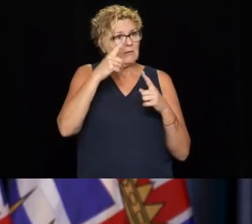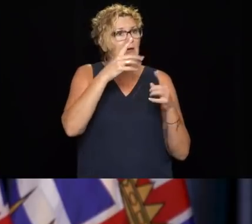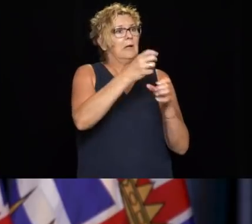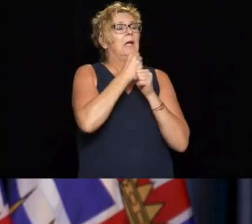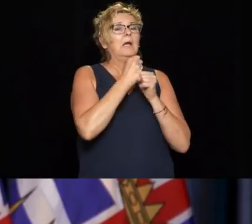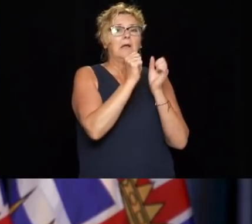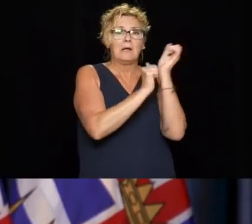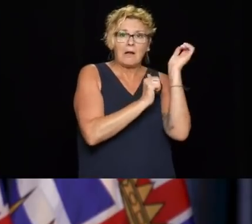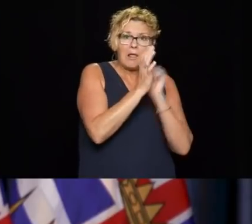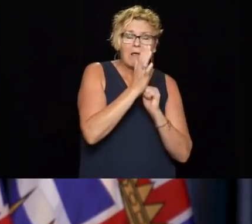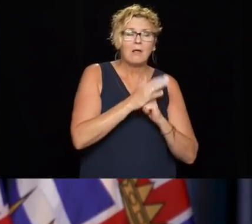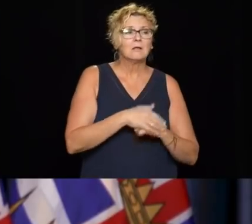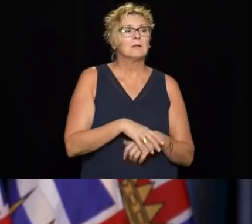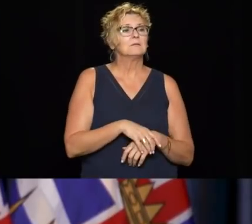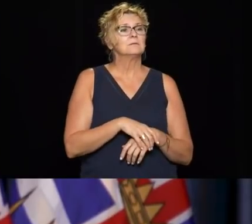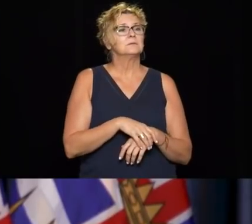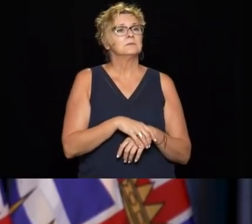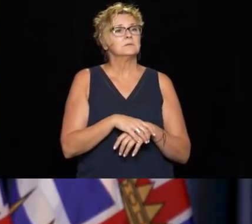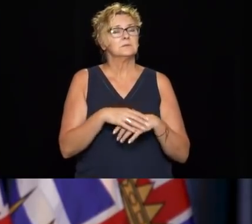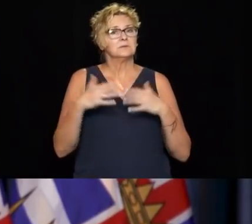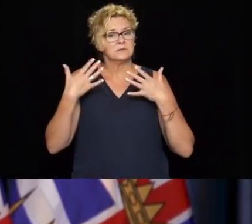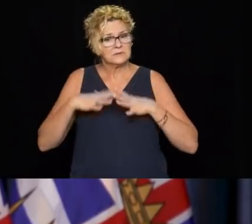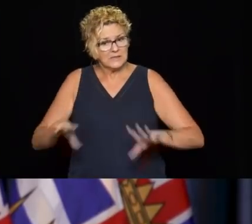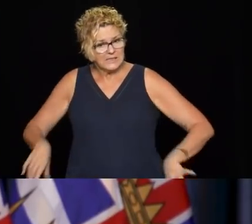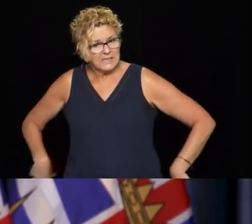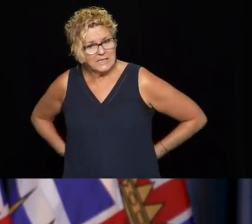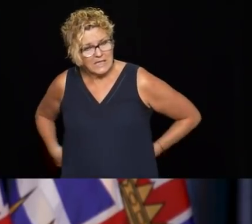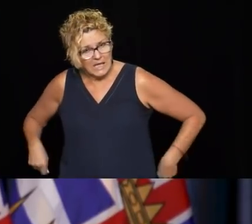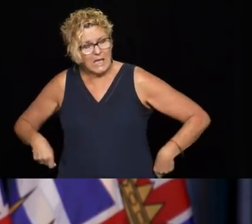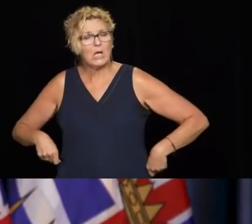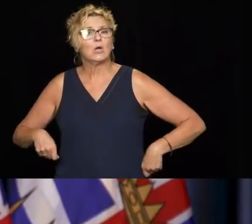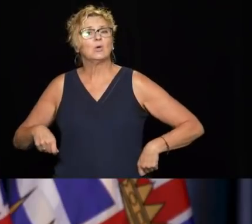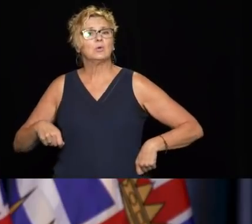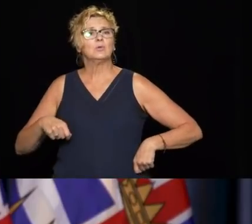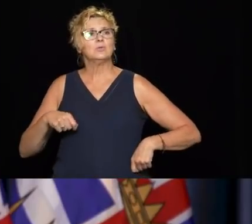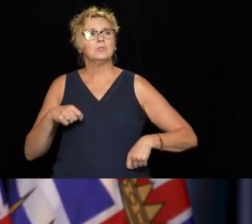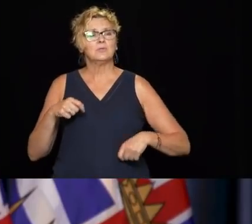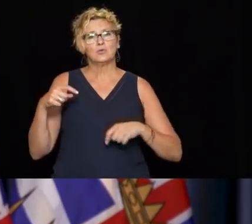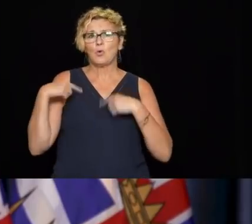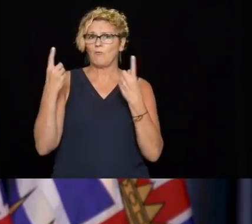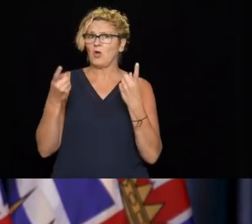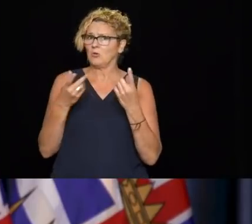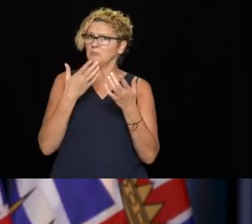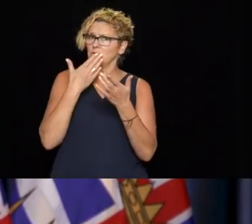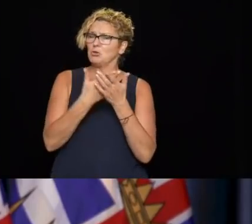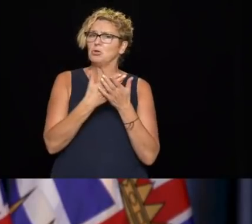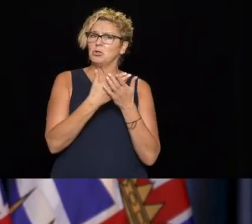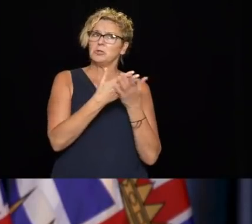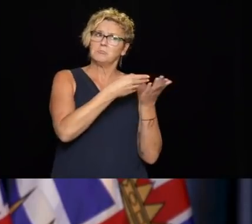and the moment we are having obviously more success with things such as gloves and gowns than we are with and 95 respirators